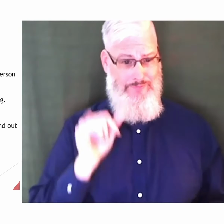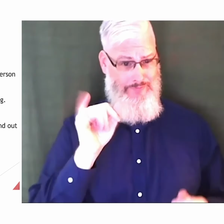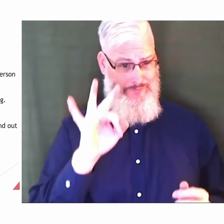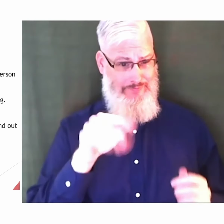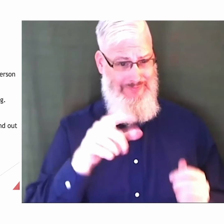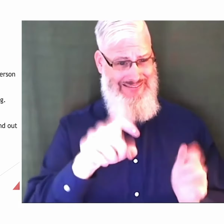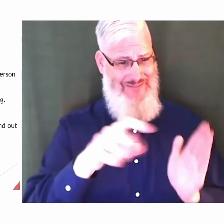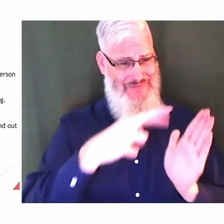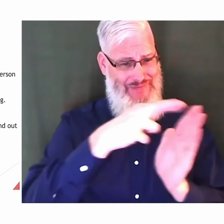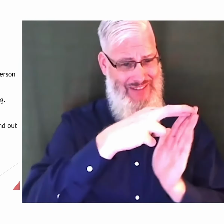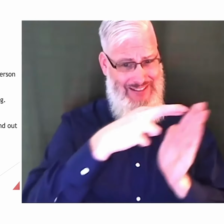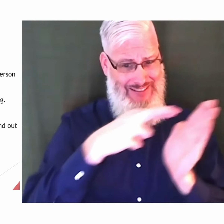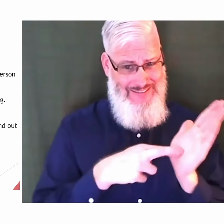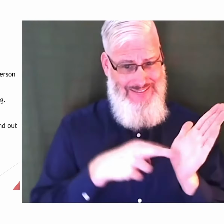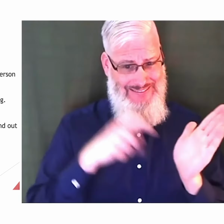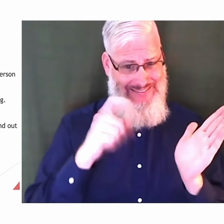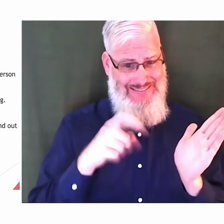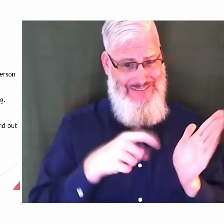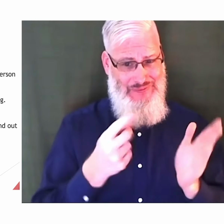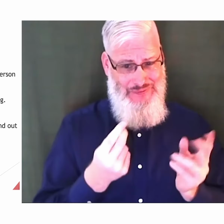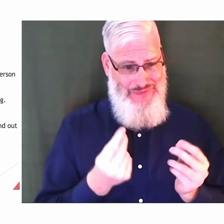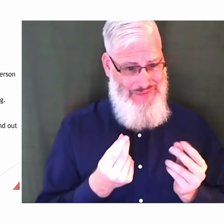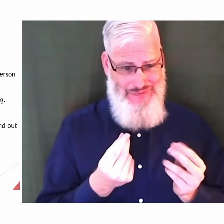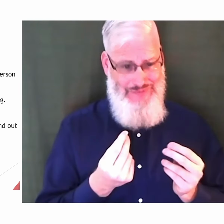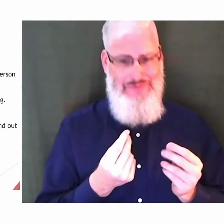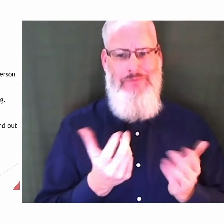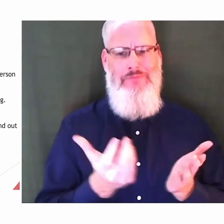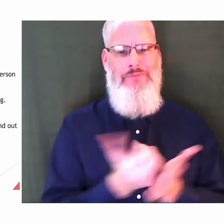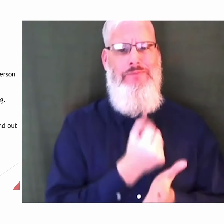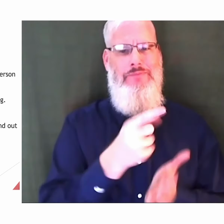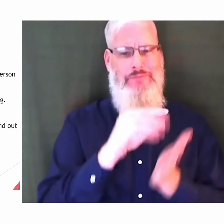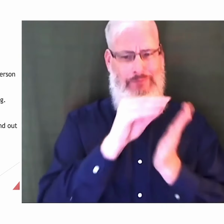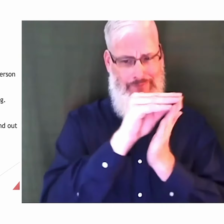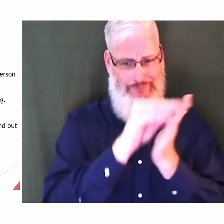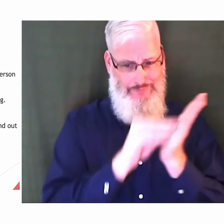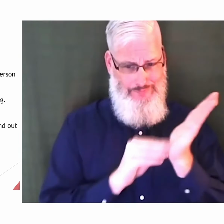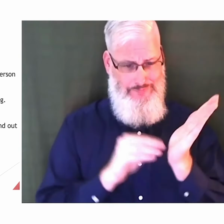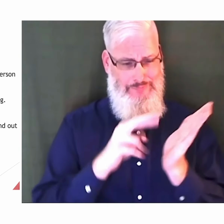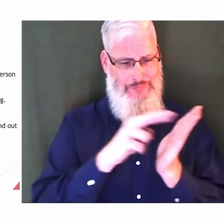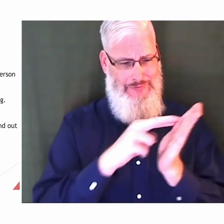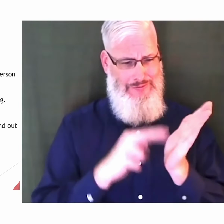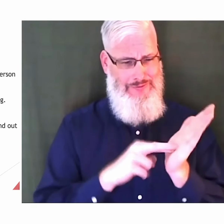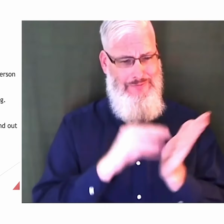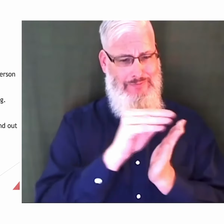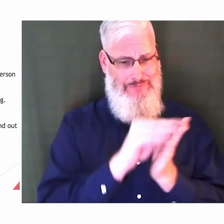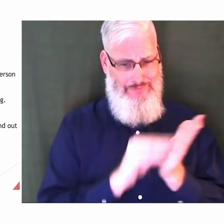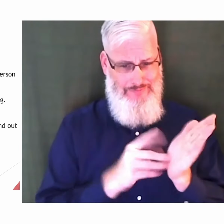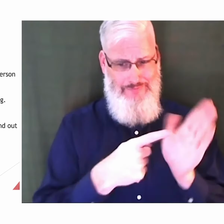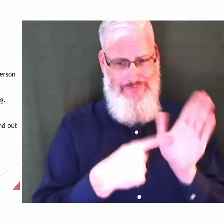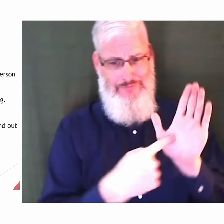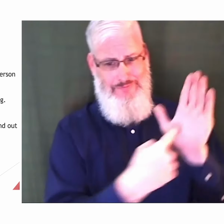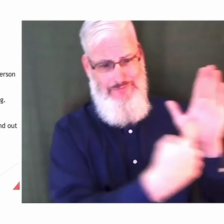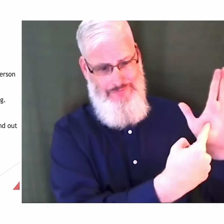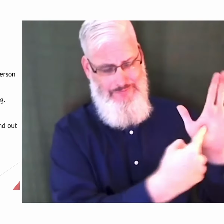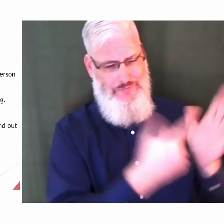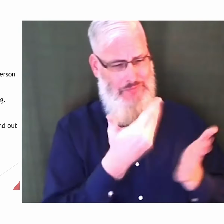If you still need to register to vote, you may also complete a registration form and show proof of residence from your vehicle.